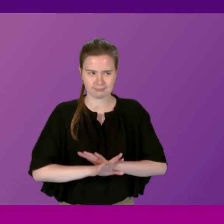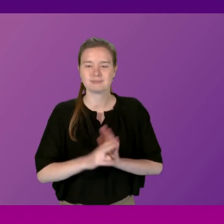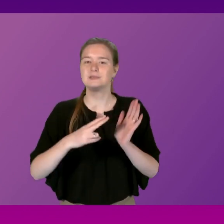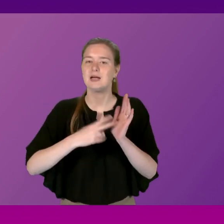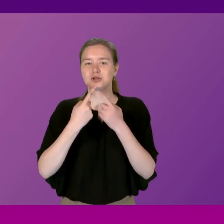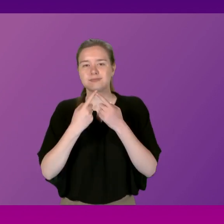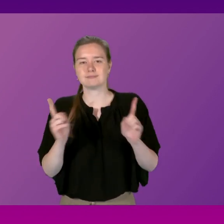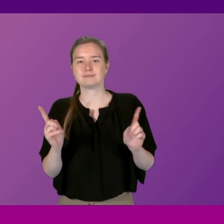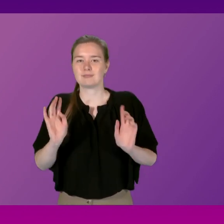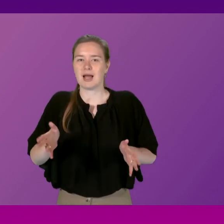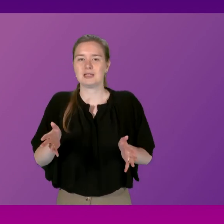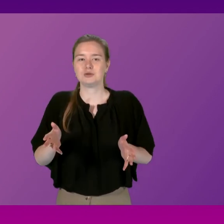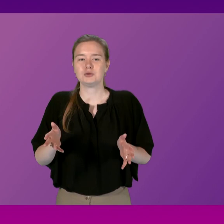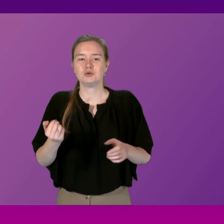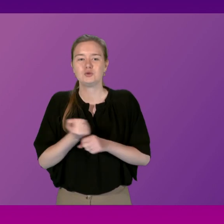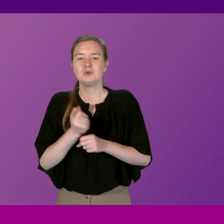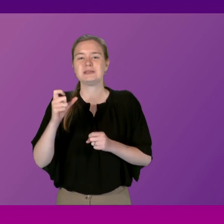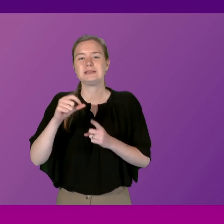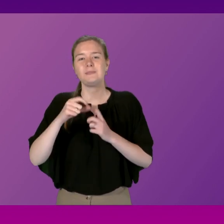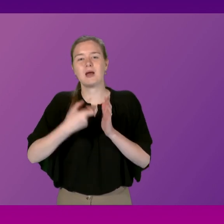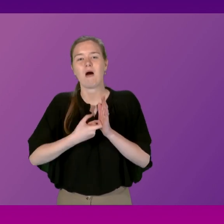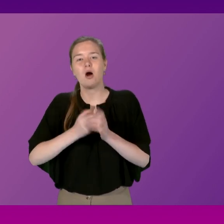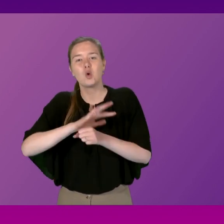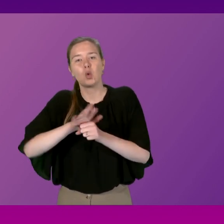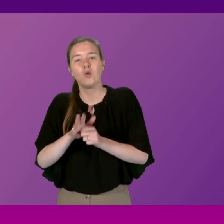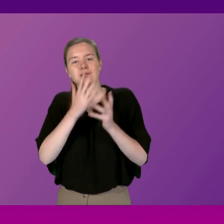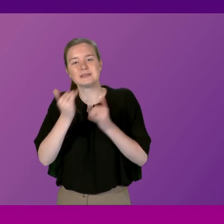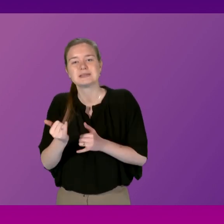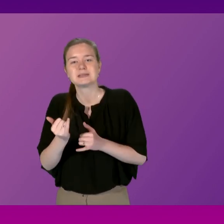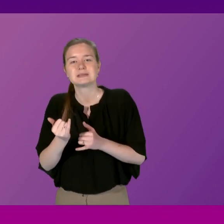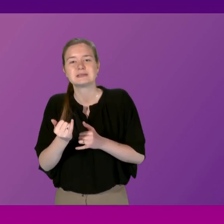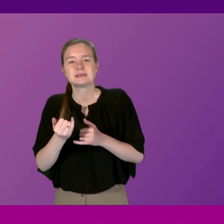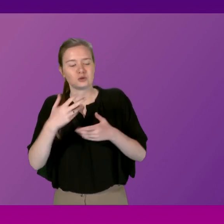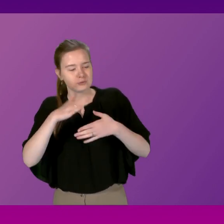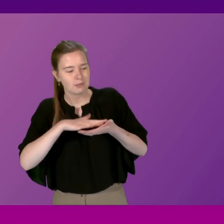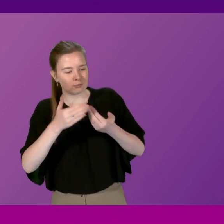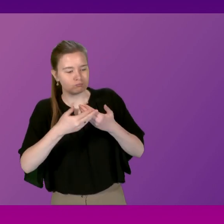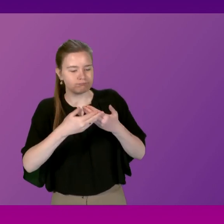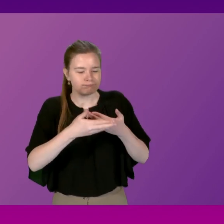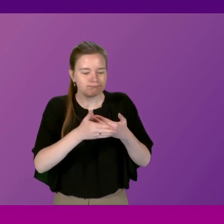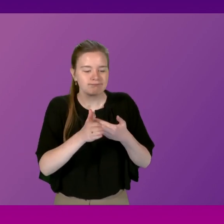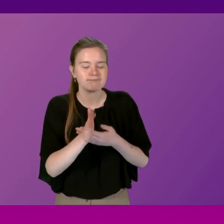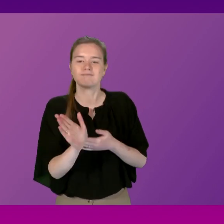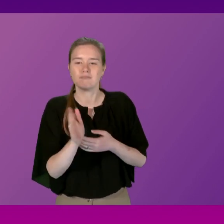“I had to take a PCR Covid test. I got to my mum’s room, I opened the door and my dad was frantic and I looked at my